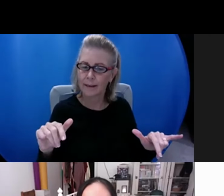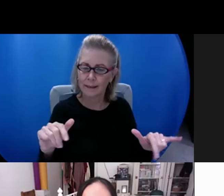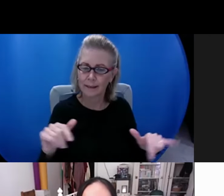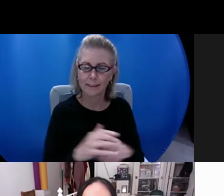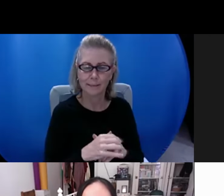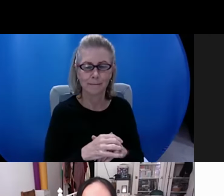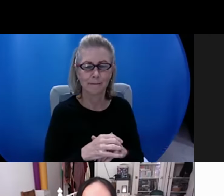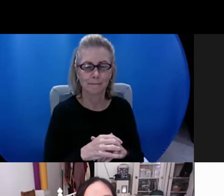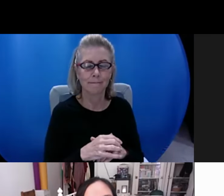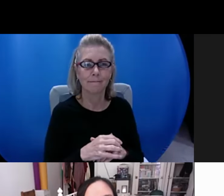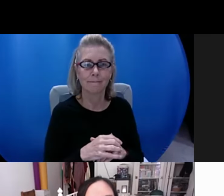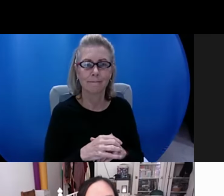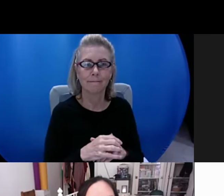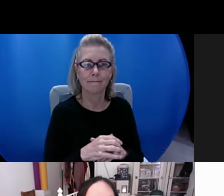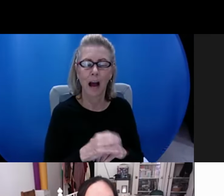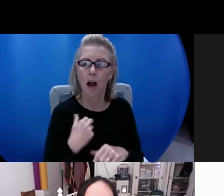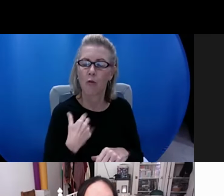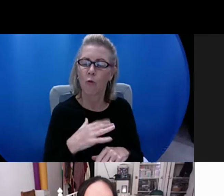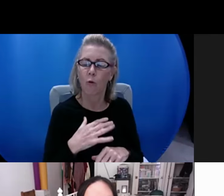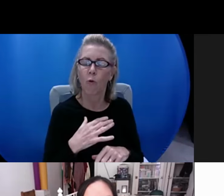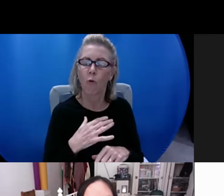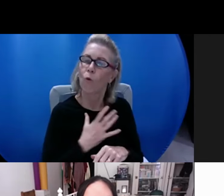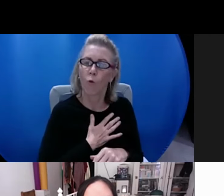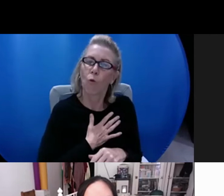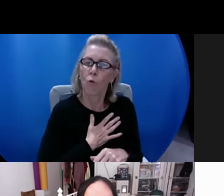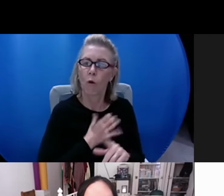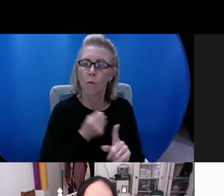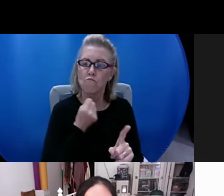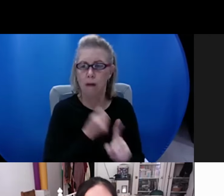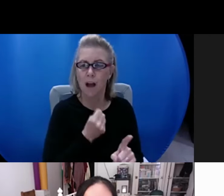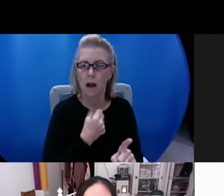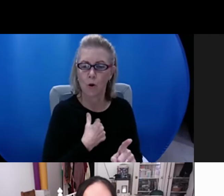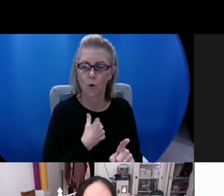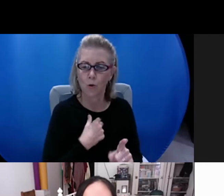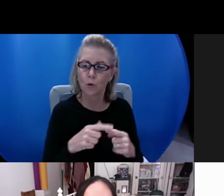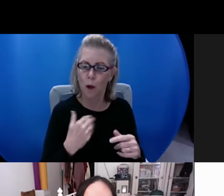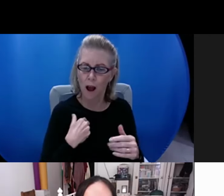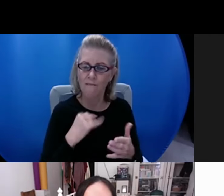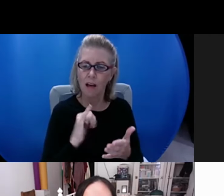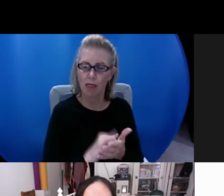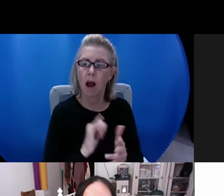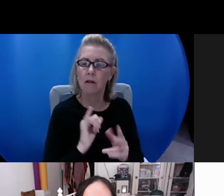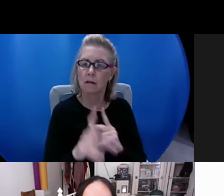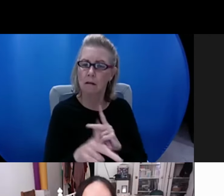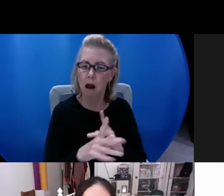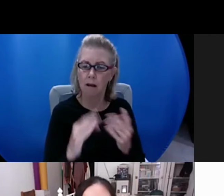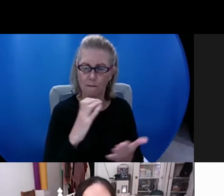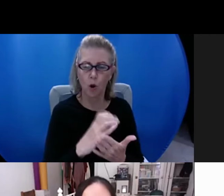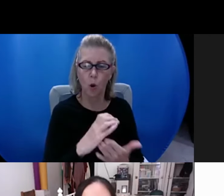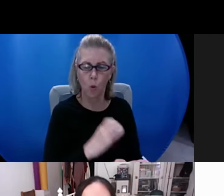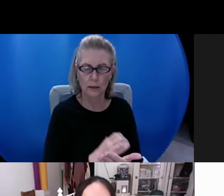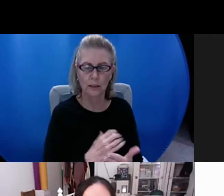would—it is so profound to have you know that kind of cause and be confident when you're young